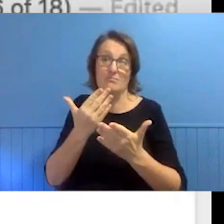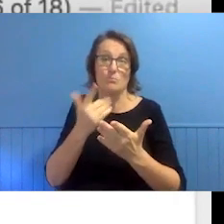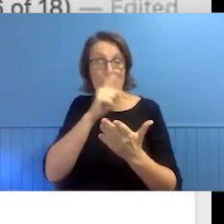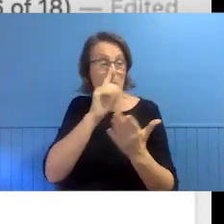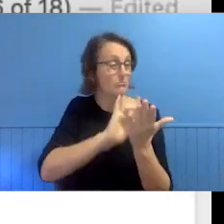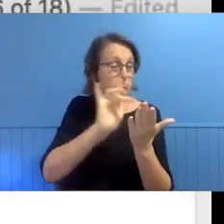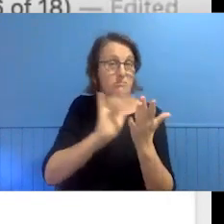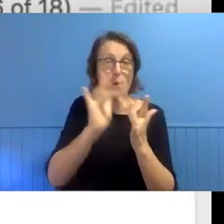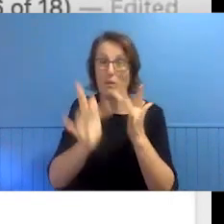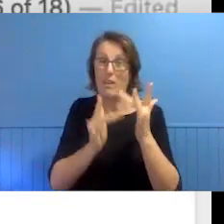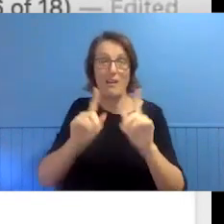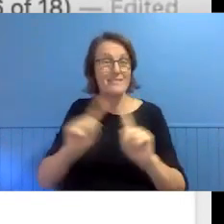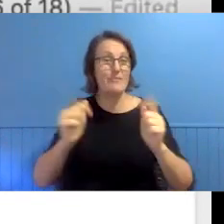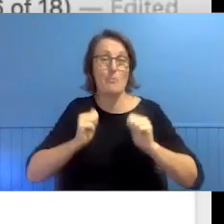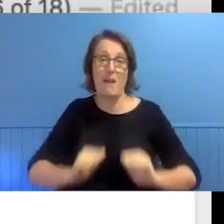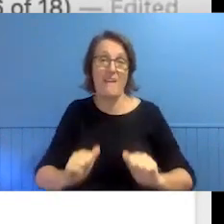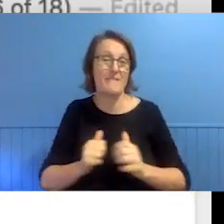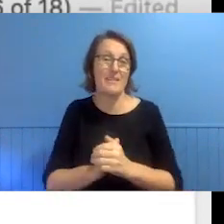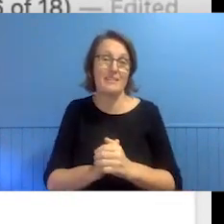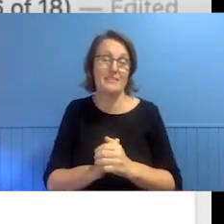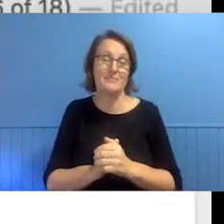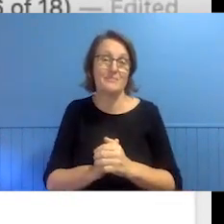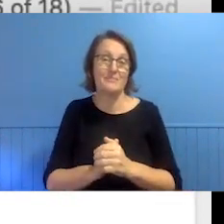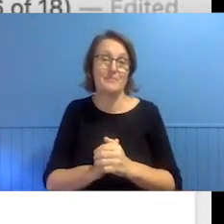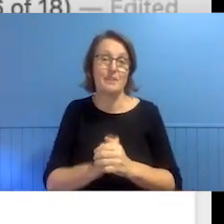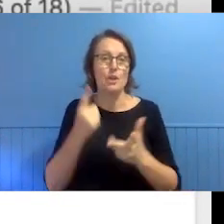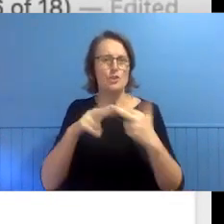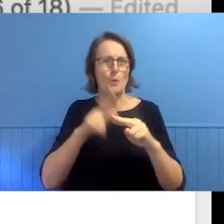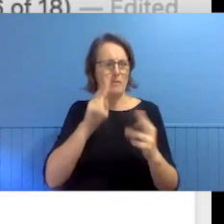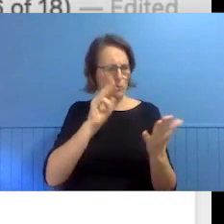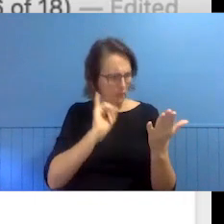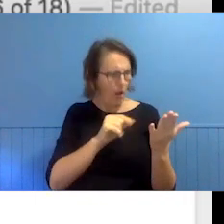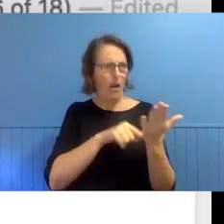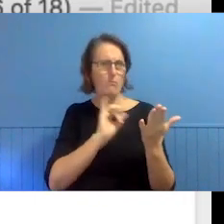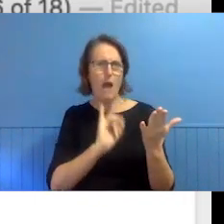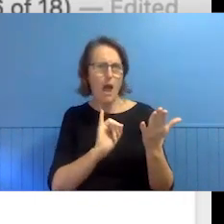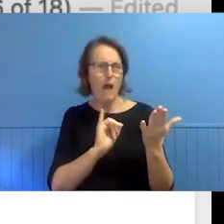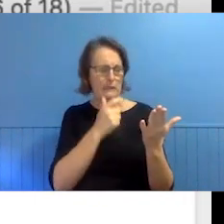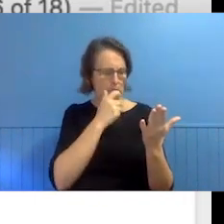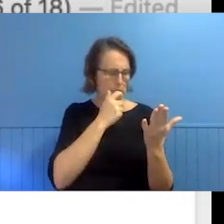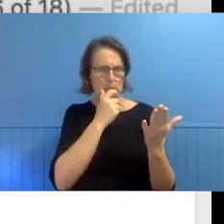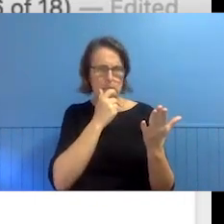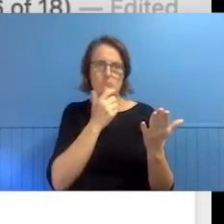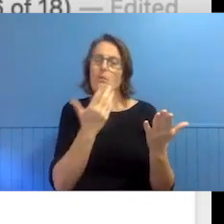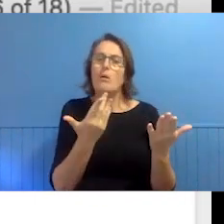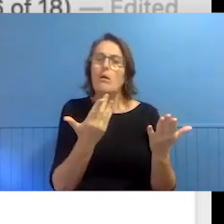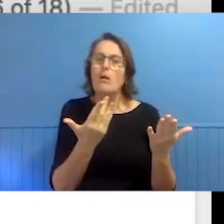always, something appears to be bad to you, they can be a good thing happening for that person who can express themselves and support that